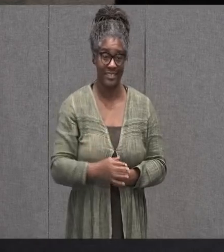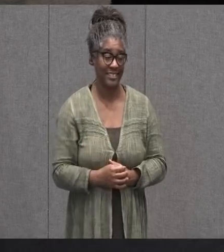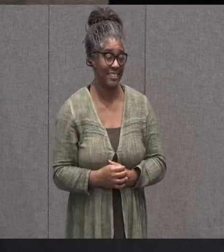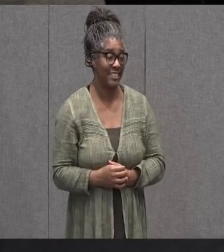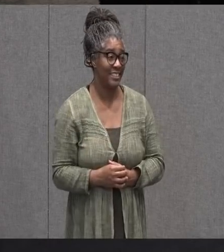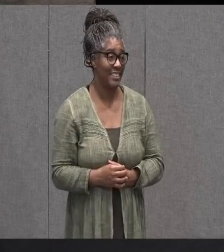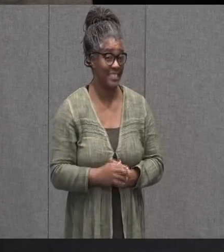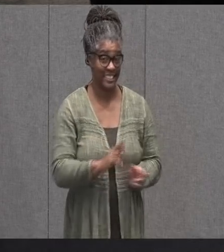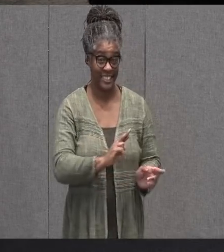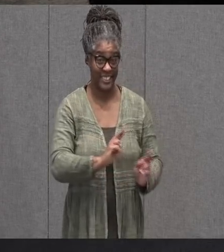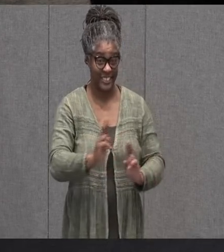Ready for the next one?